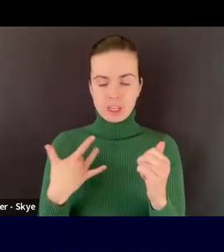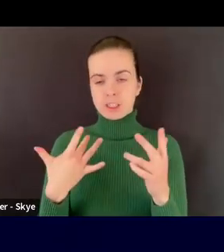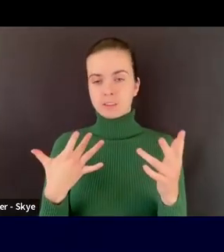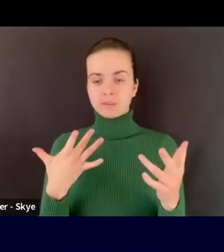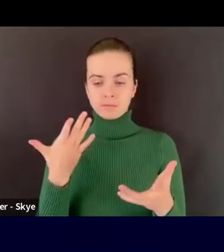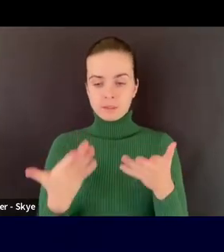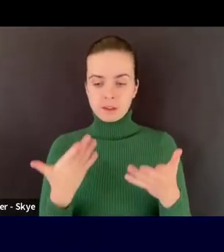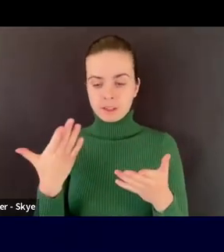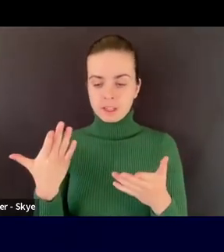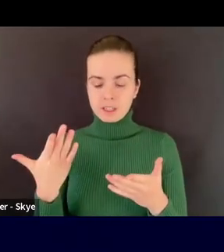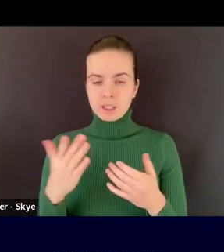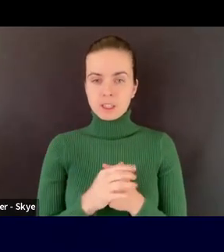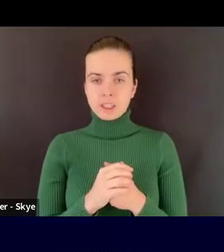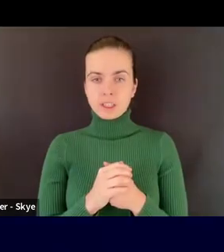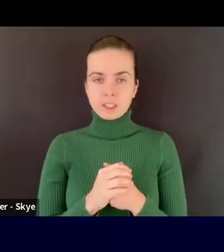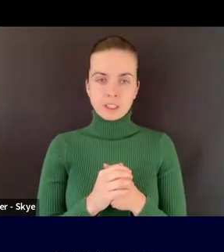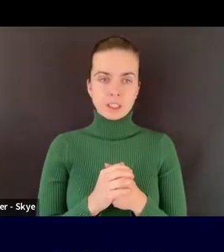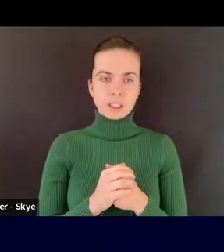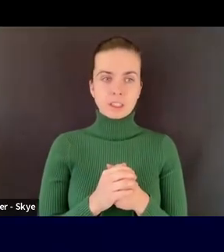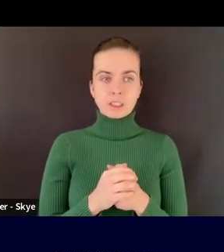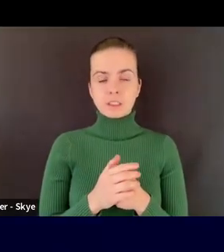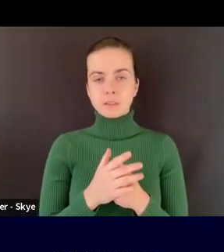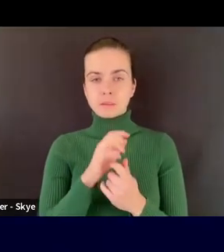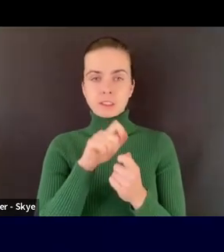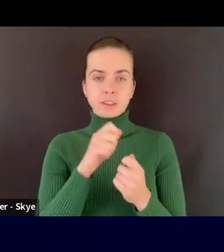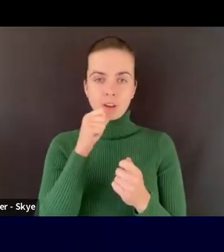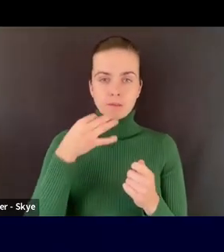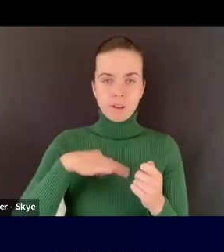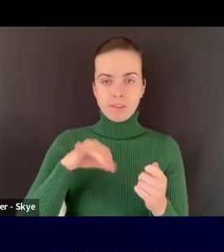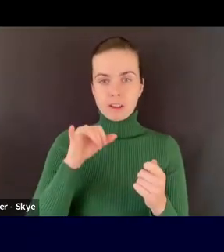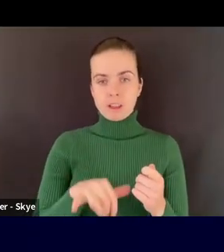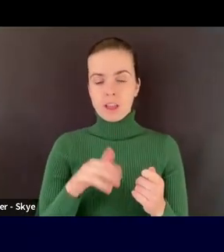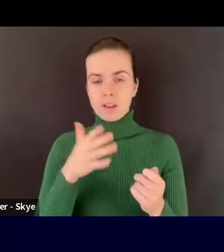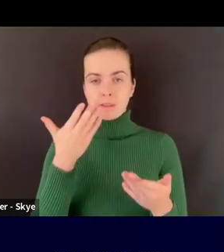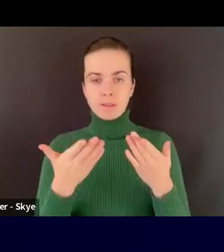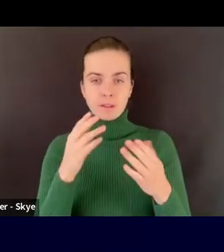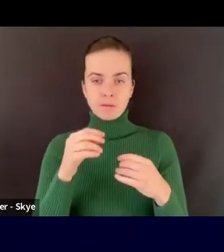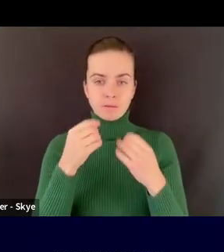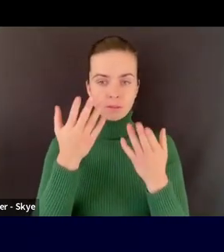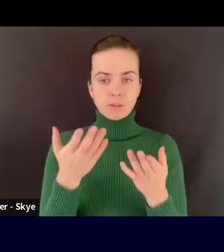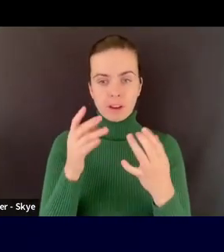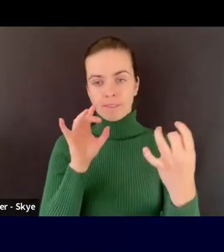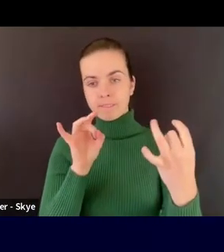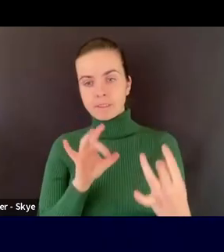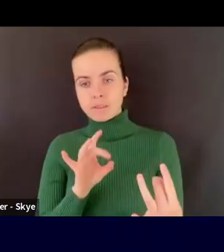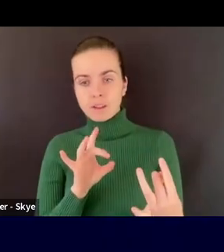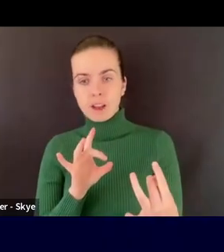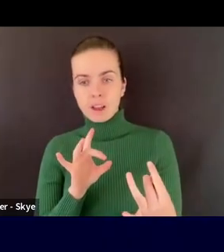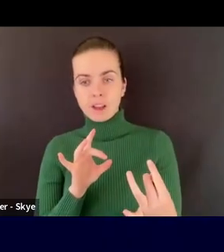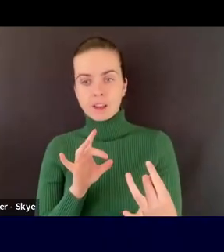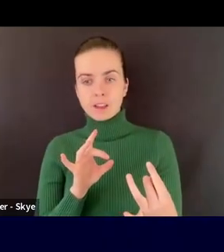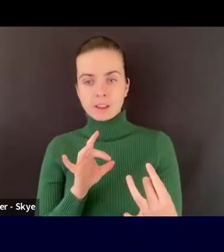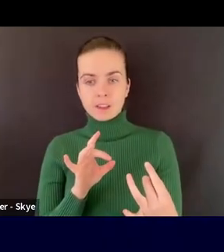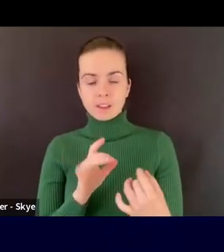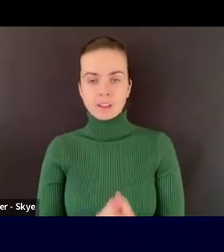there are certain nonprofits that could also provide feedback, insight into this.